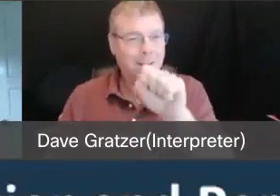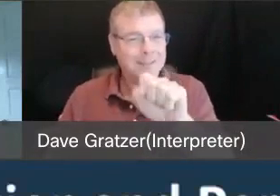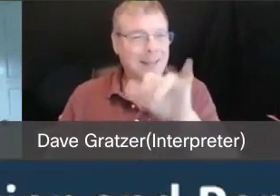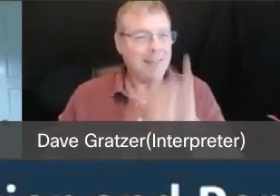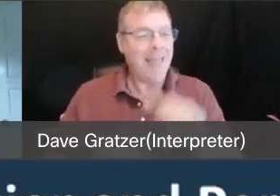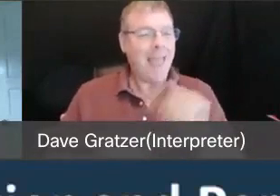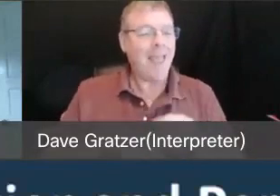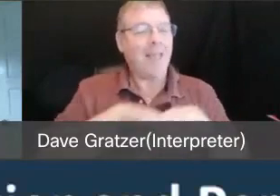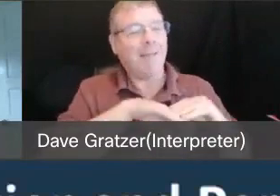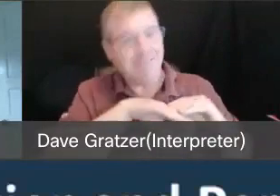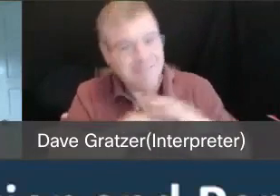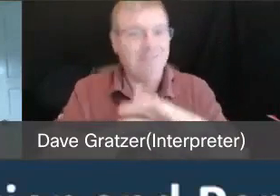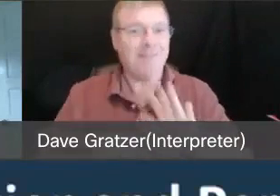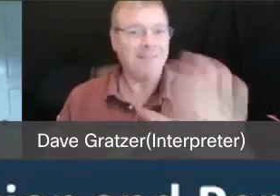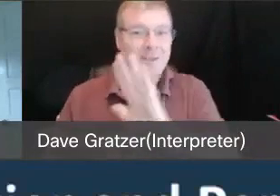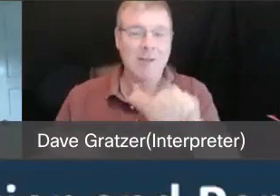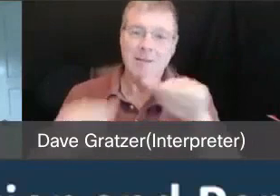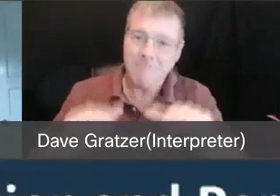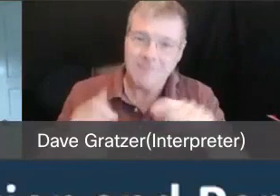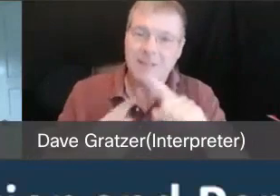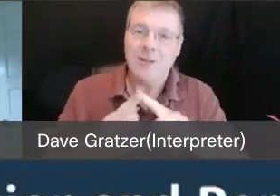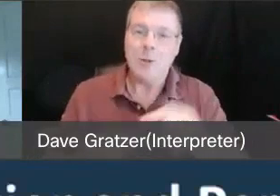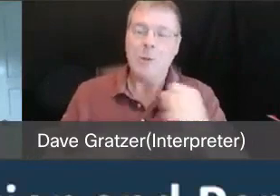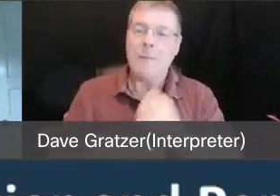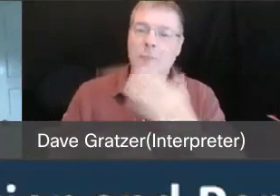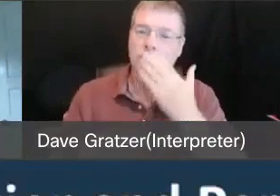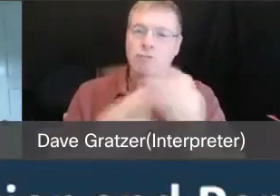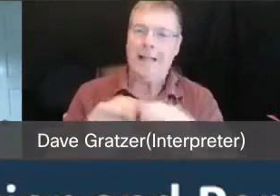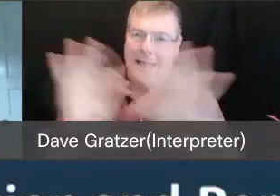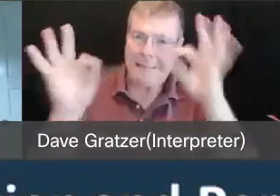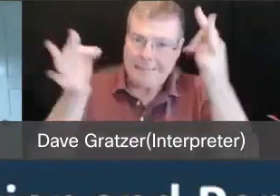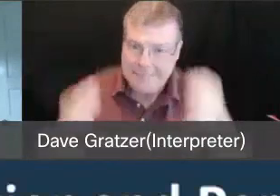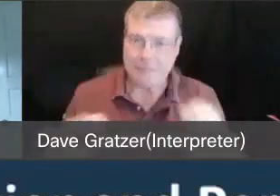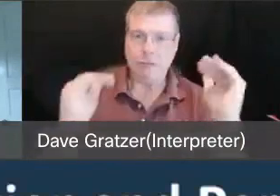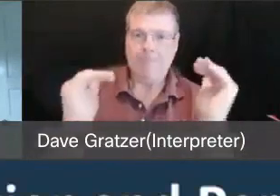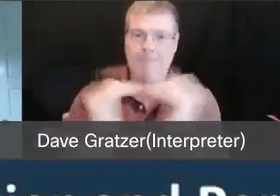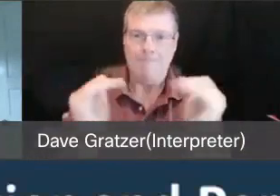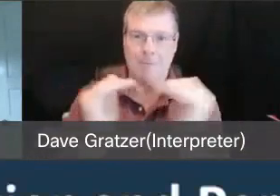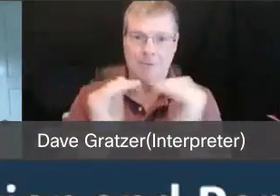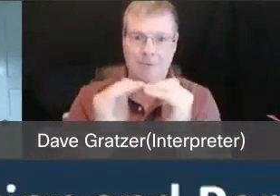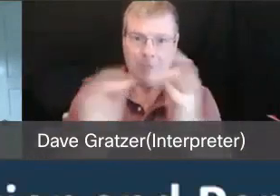their ability to make a fair judgment on the claim. Just what's been talked about here.